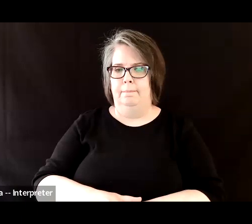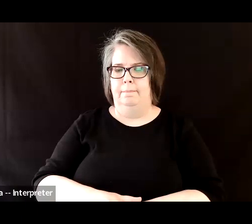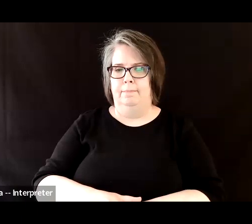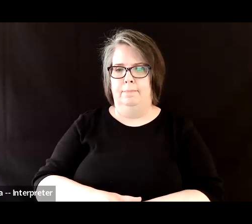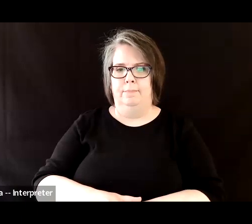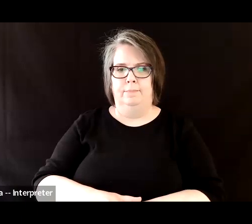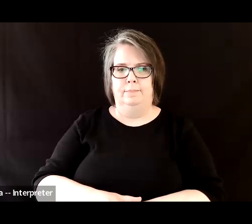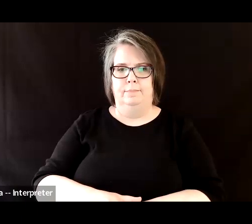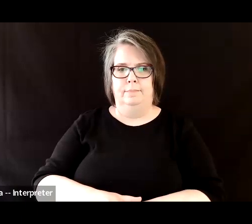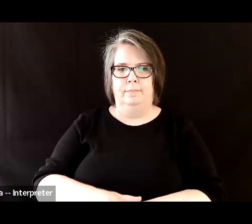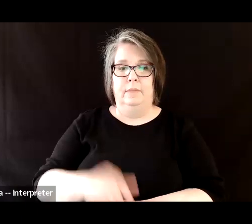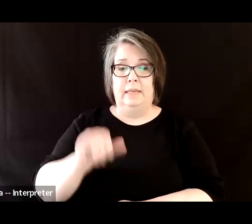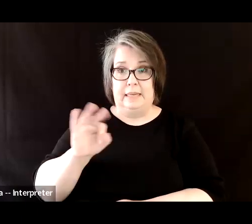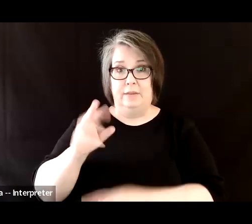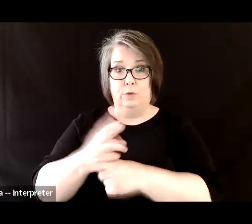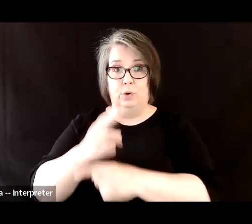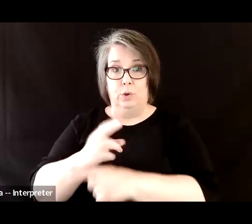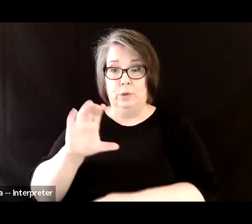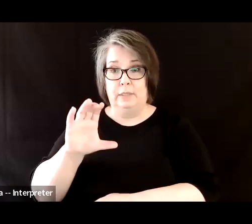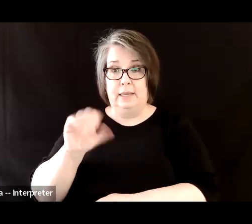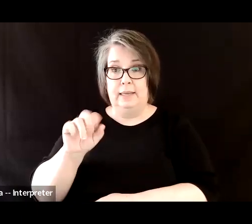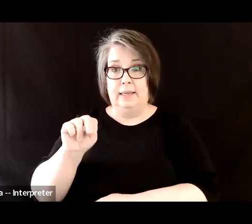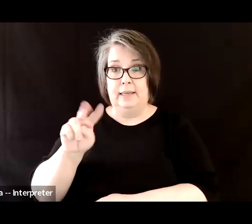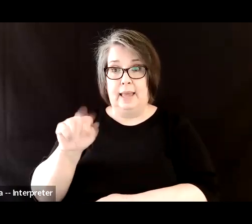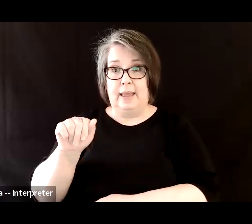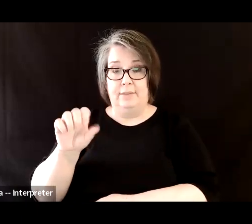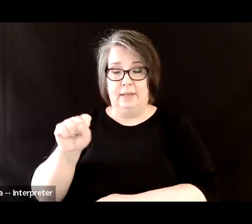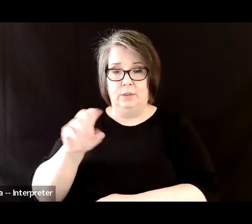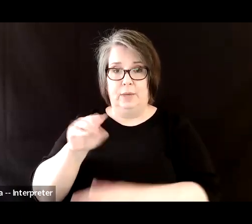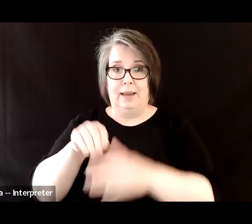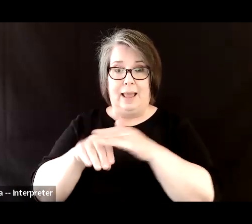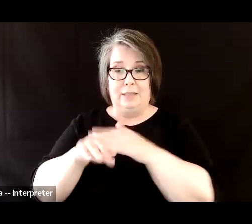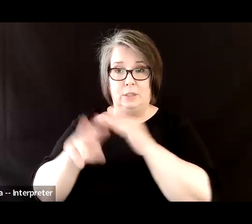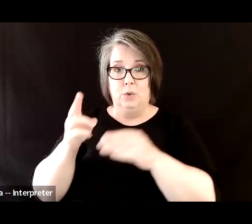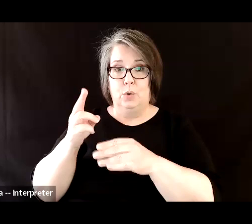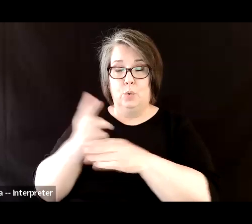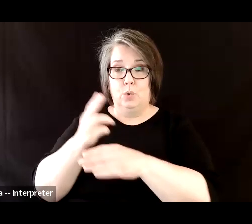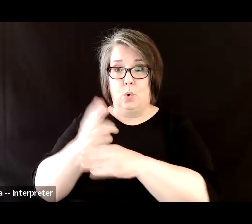If you are using canvas, you can access studio through your user profile or through your campus course.